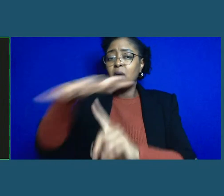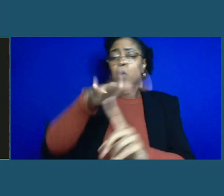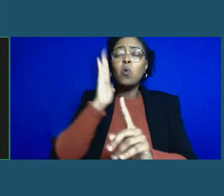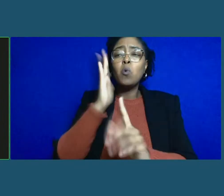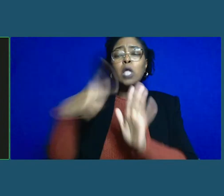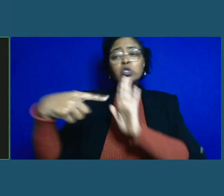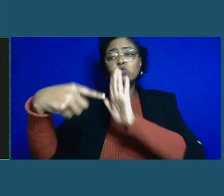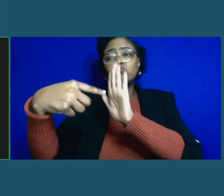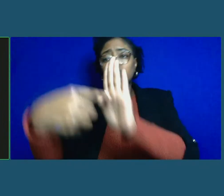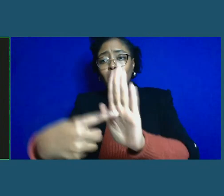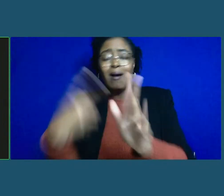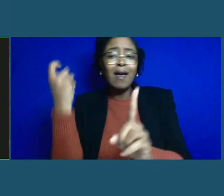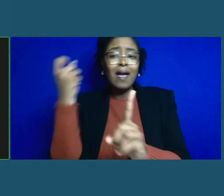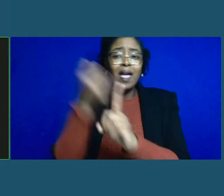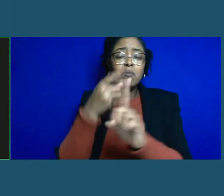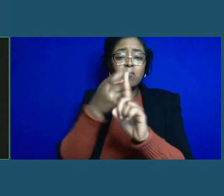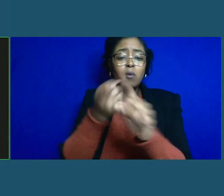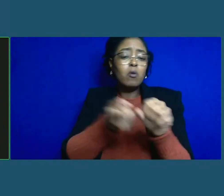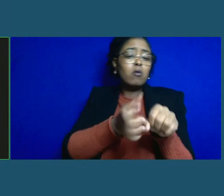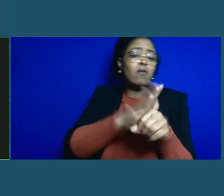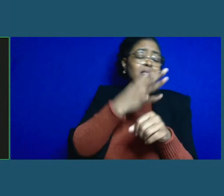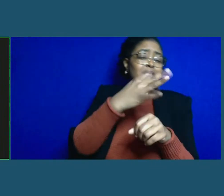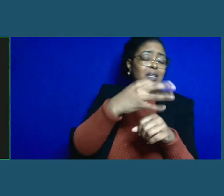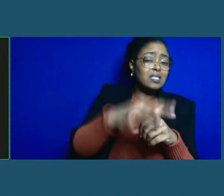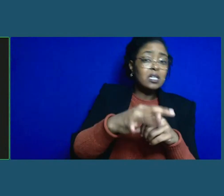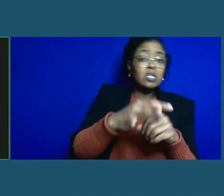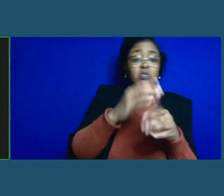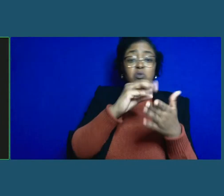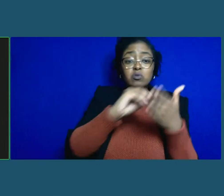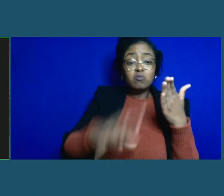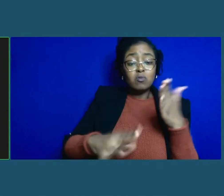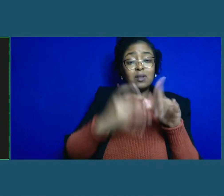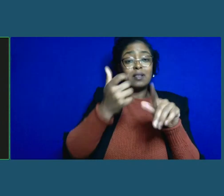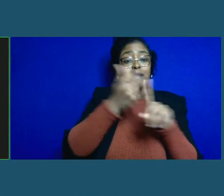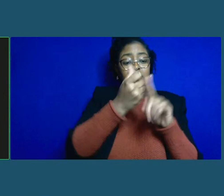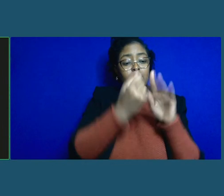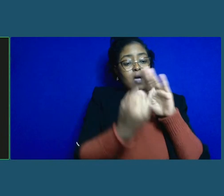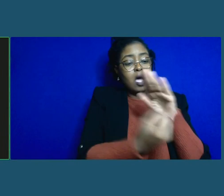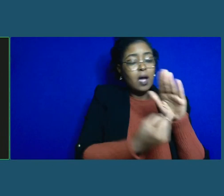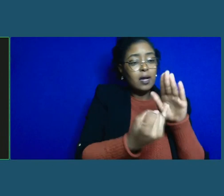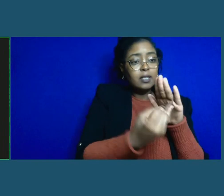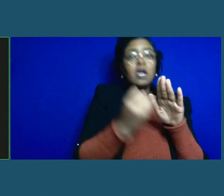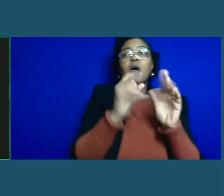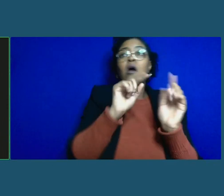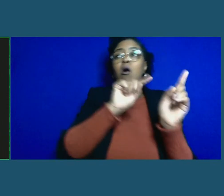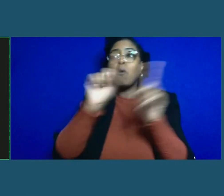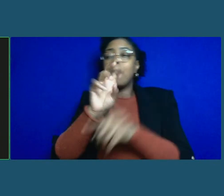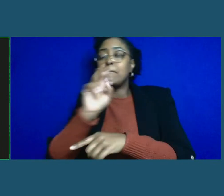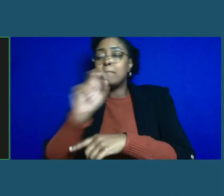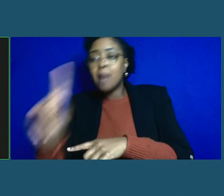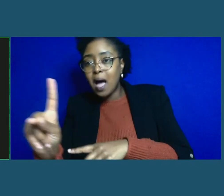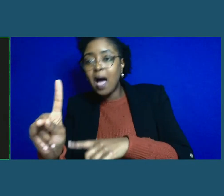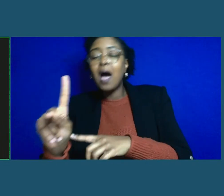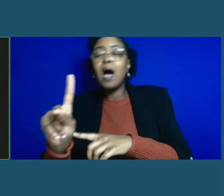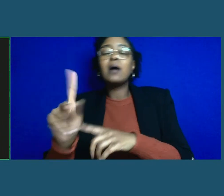environment that is going to show the impact of Covid 19 students being isolated students coming back developing norms of